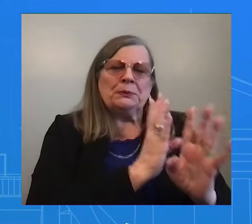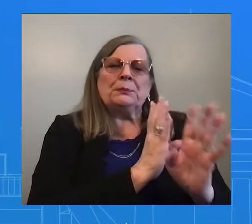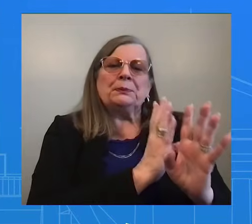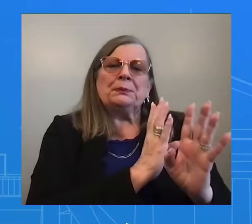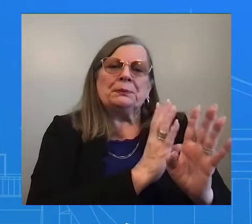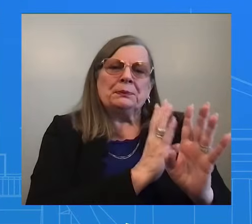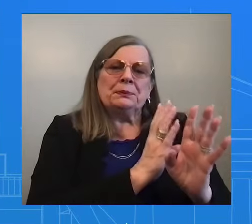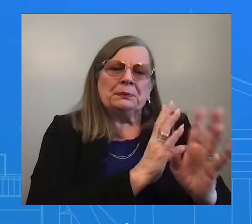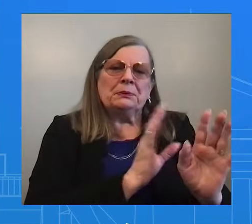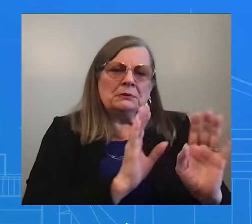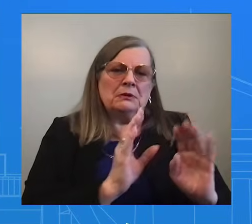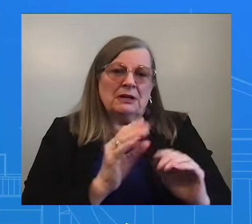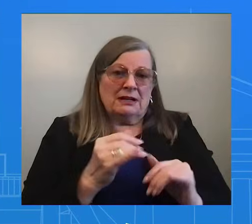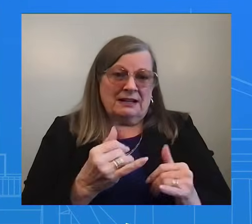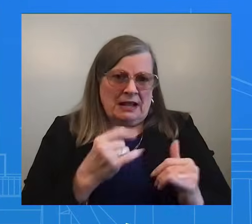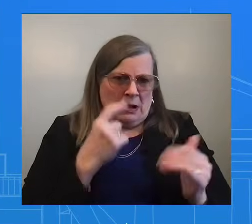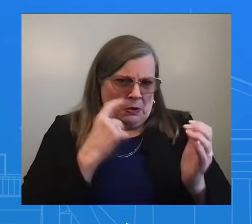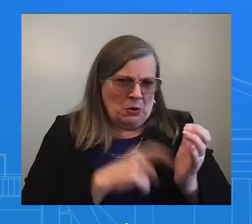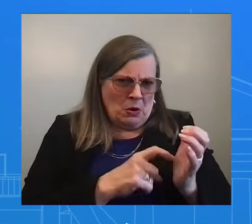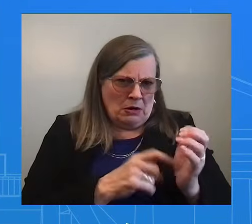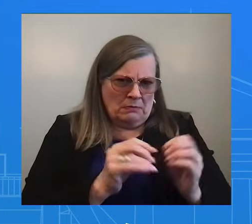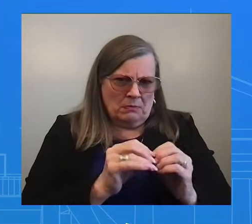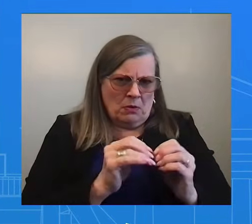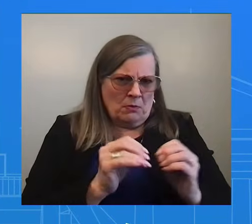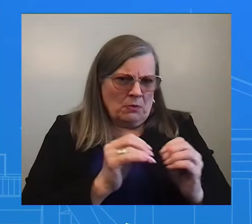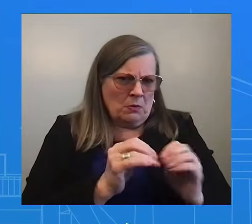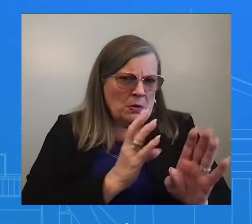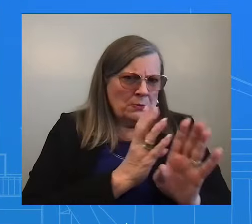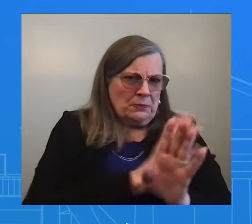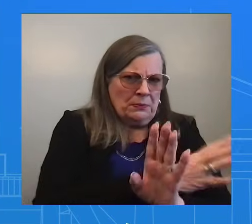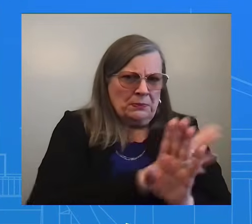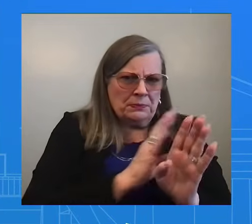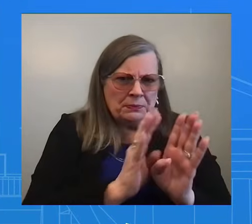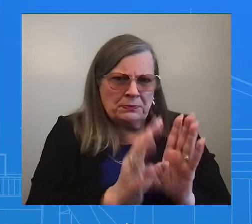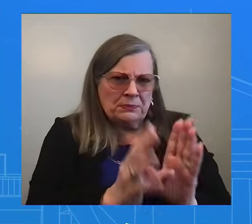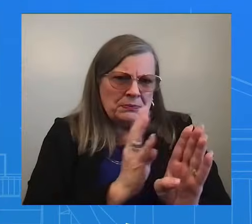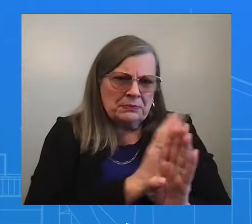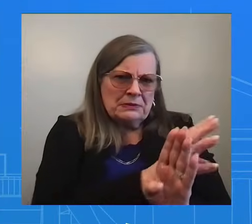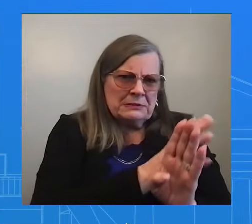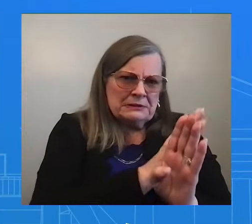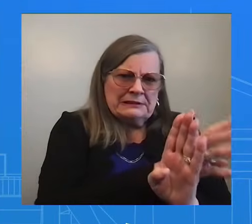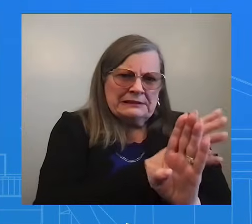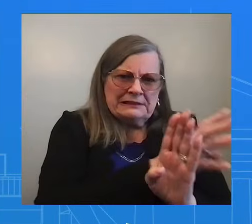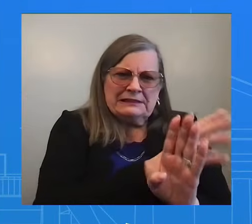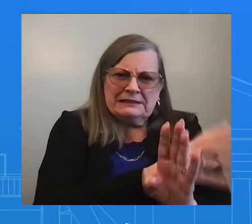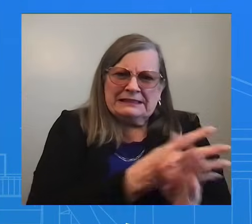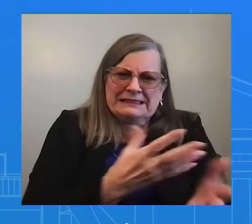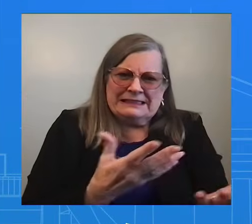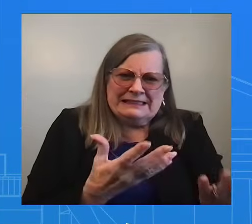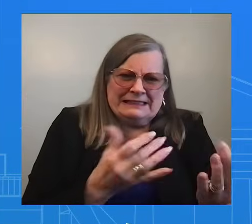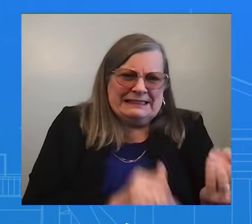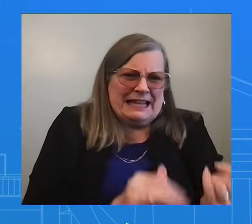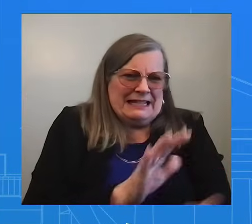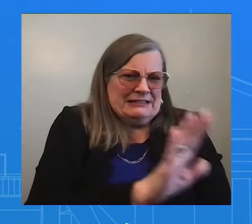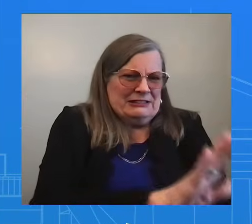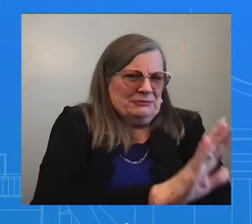And it's not unusual. This is an immigration system that has been broken for decades. And the President has taken this very seriously